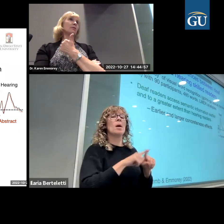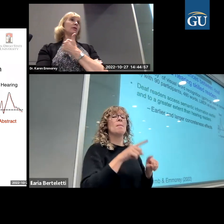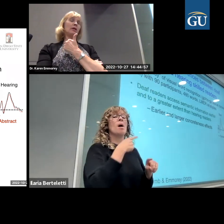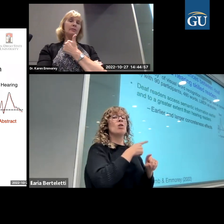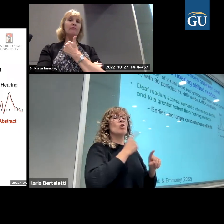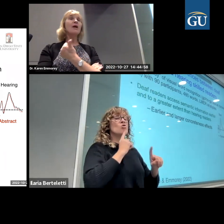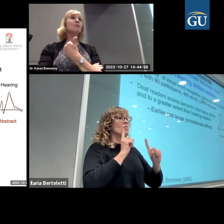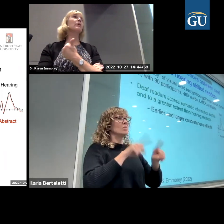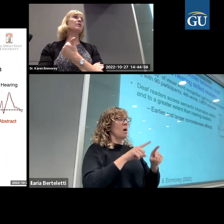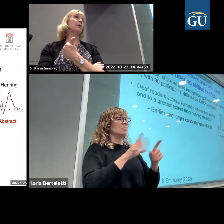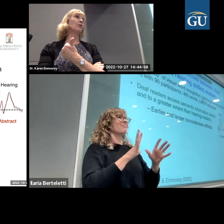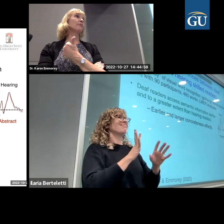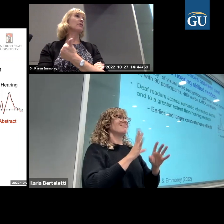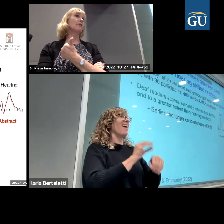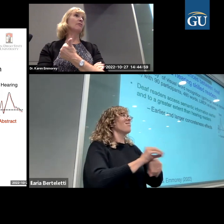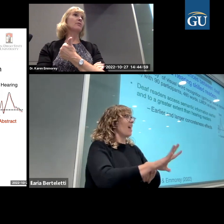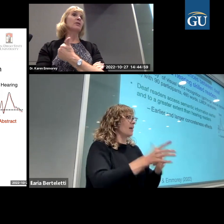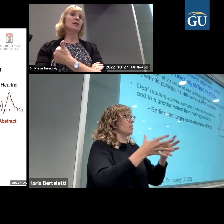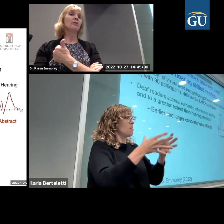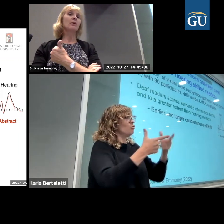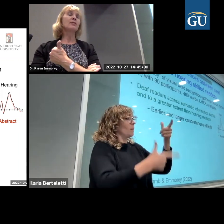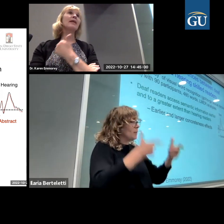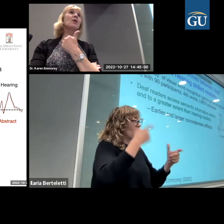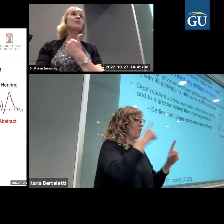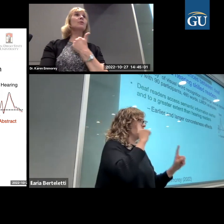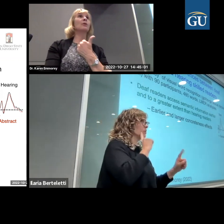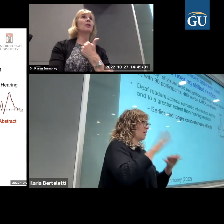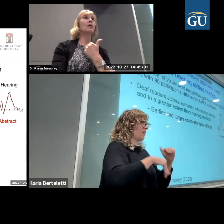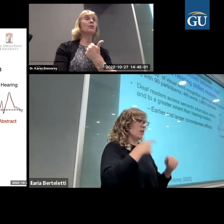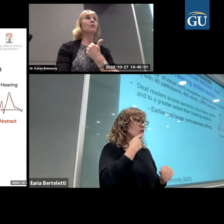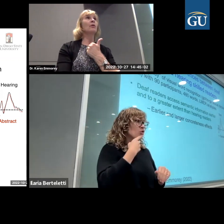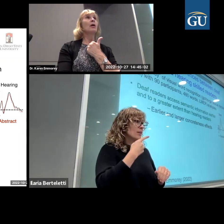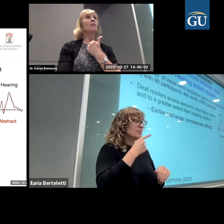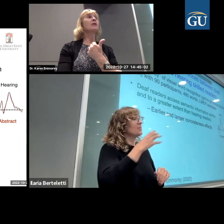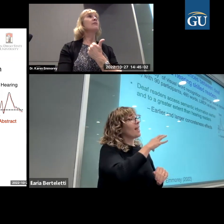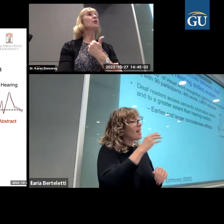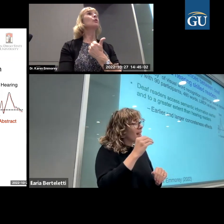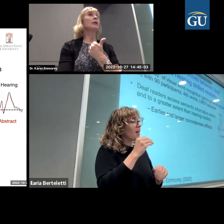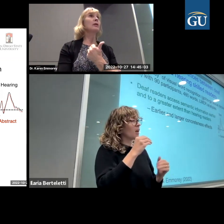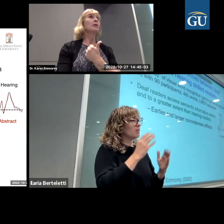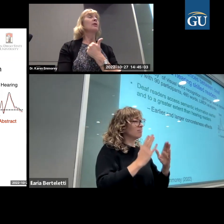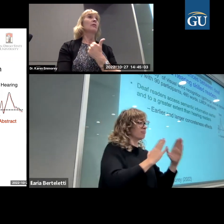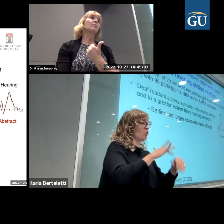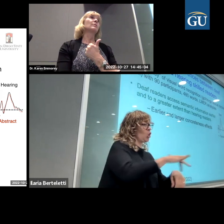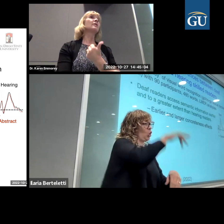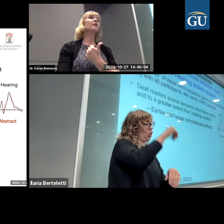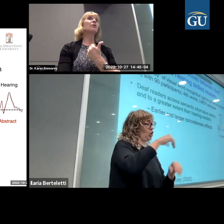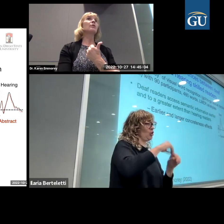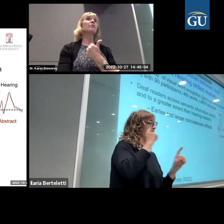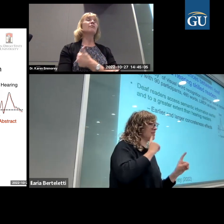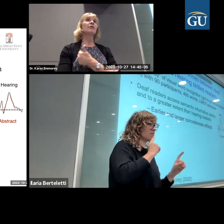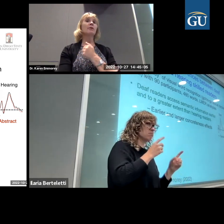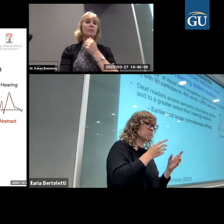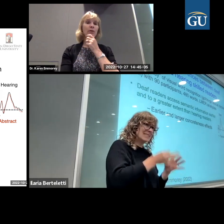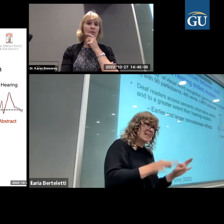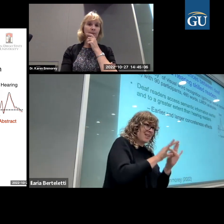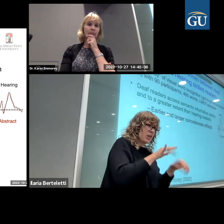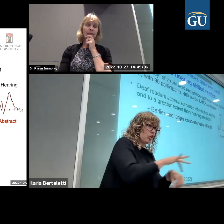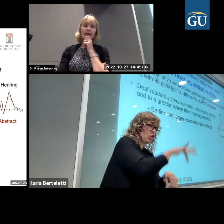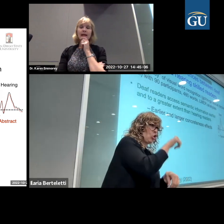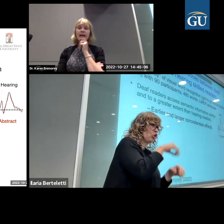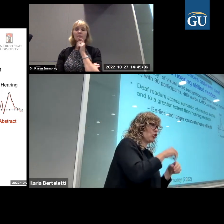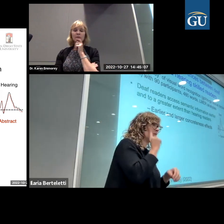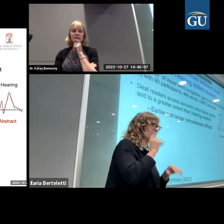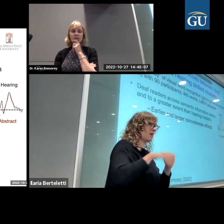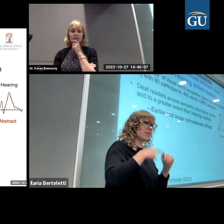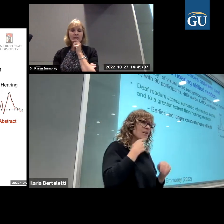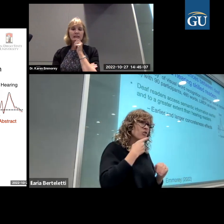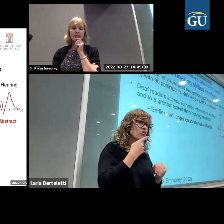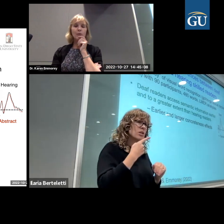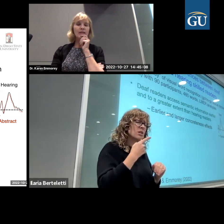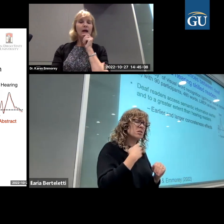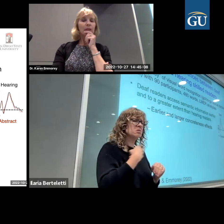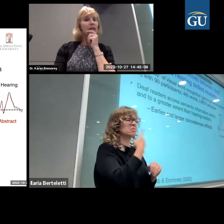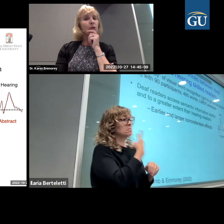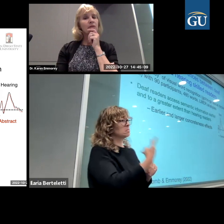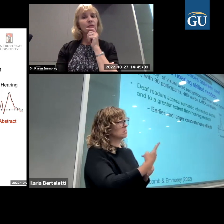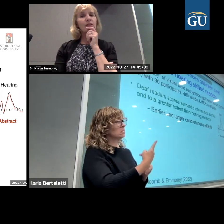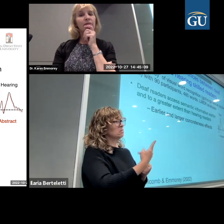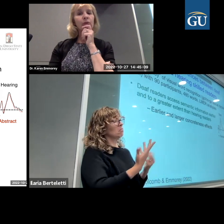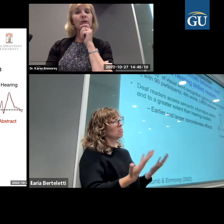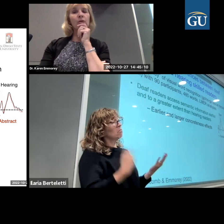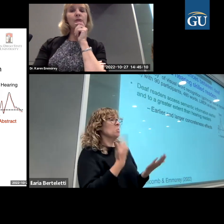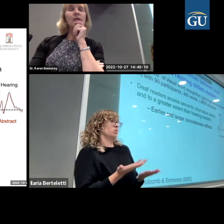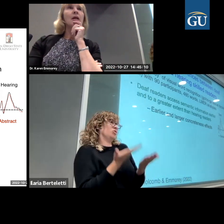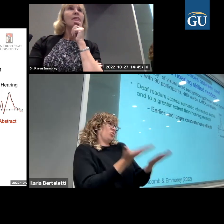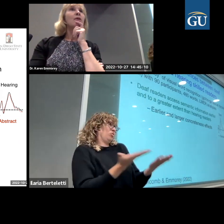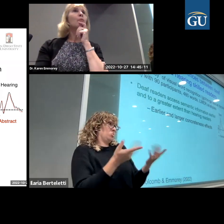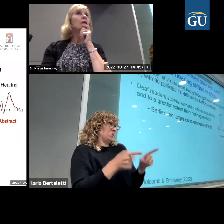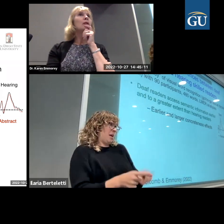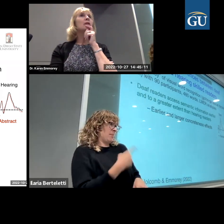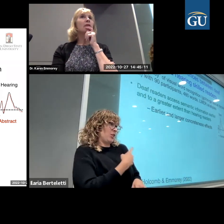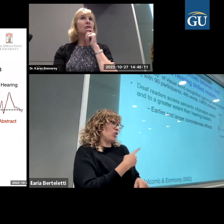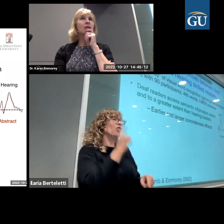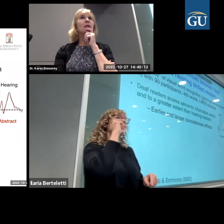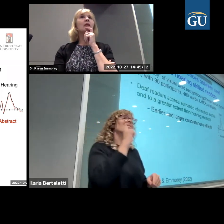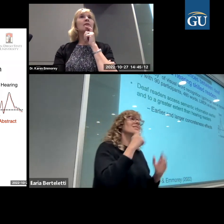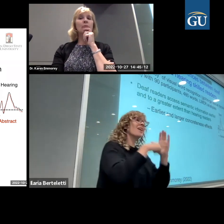and what we suggest is what's happening here is for deaf readers. They're really leveraging information from synaptic networks for word recognition. They are really relying a lot on semantic features. And we're processing more so than our hearing meters,